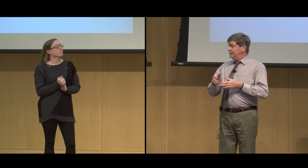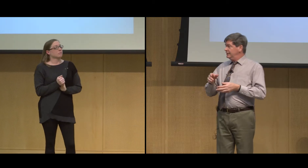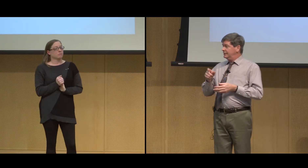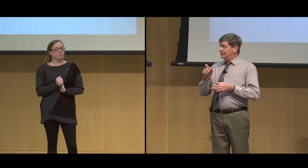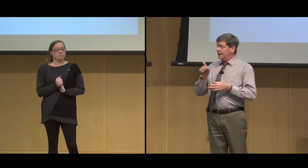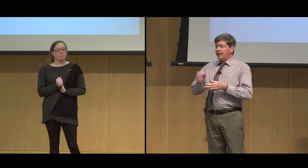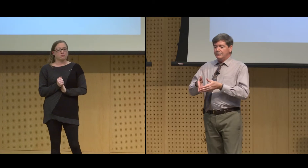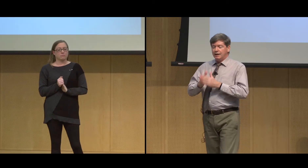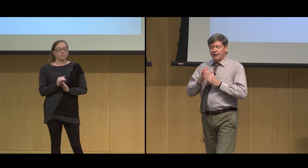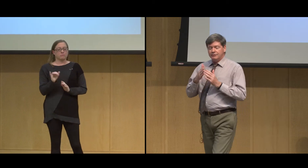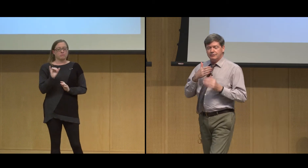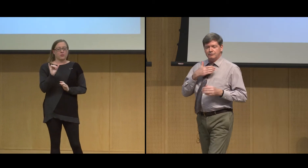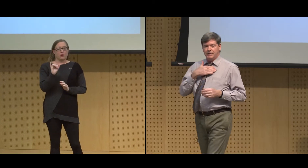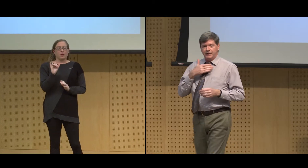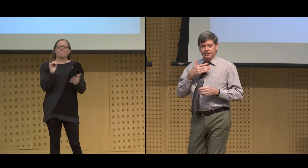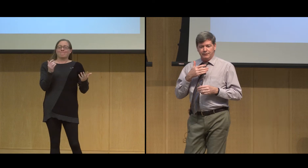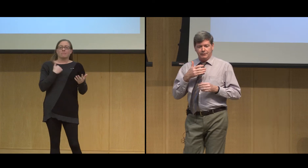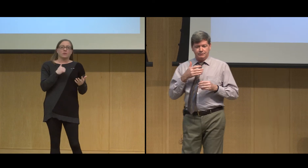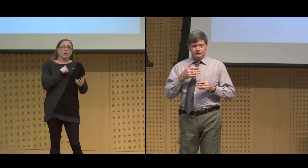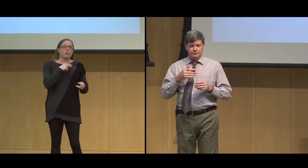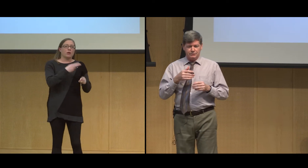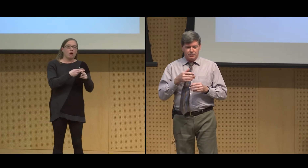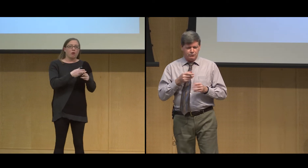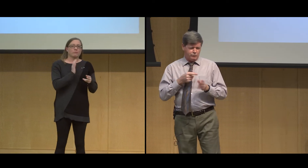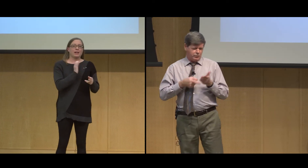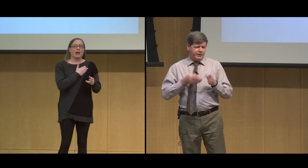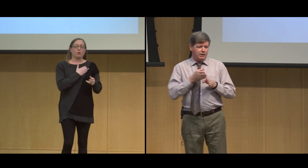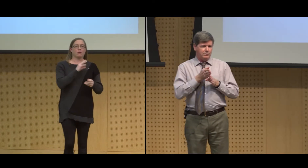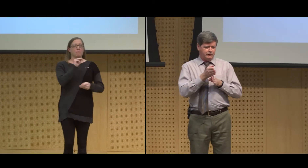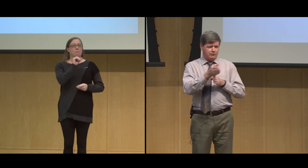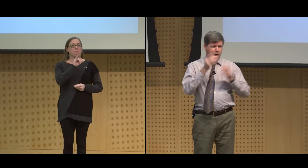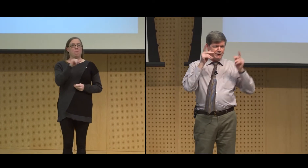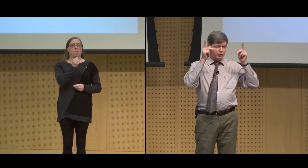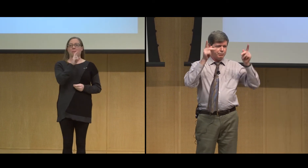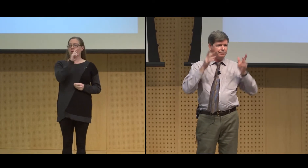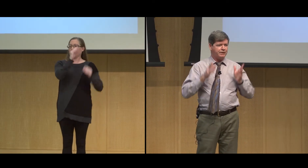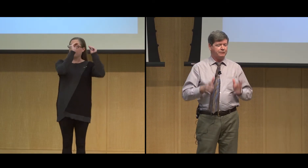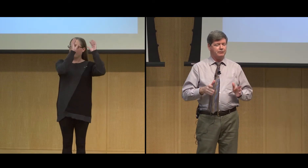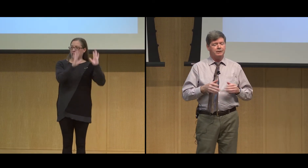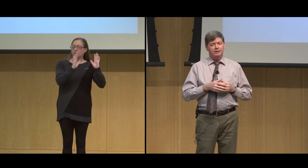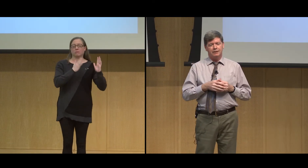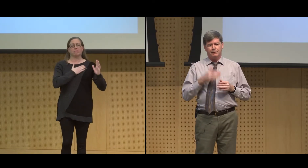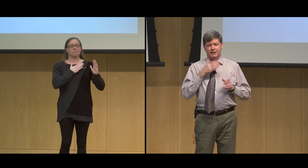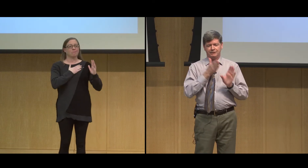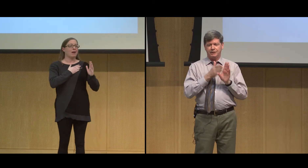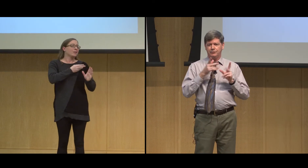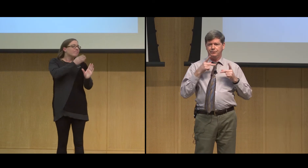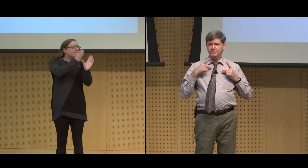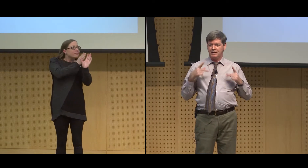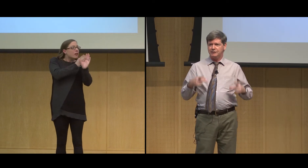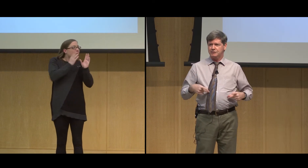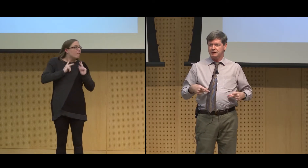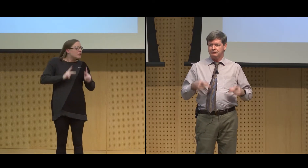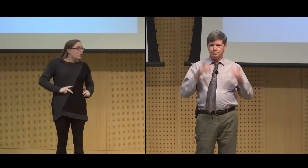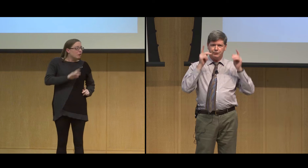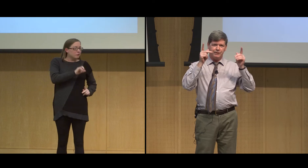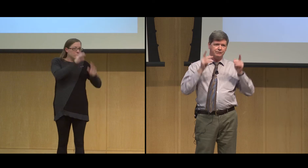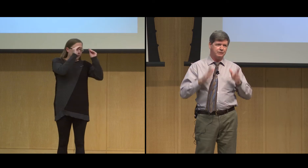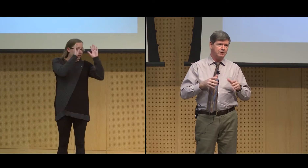I had to ask my, what we call our major professor, my psychophysiology professor--